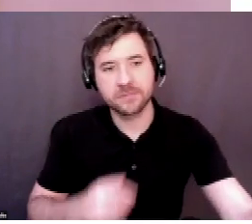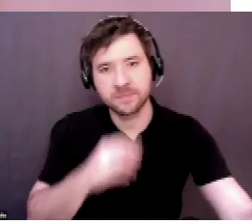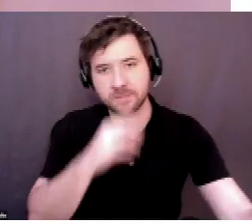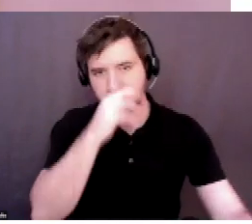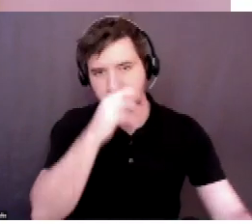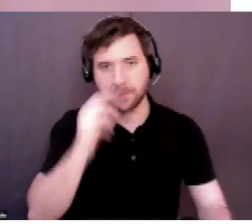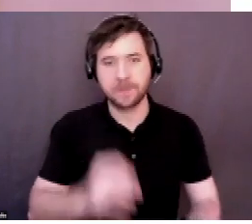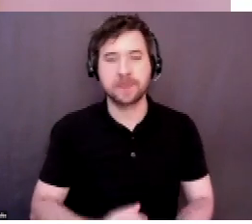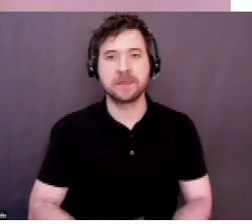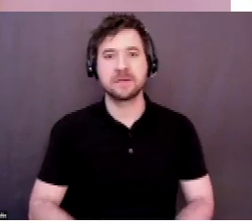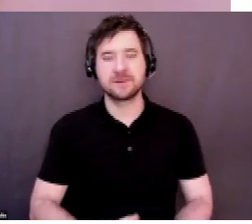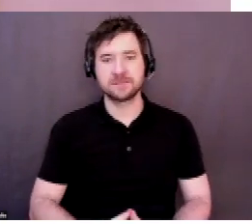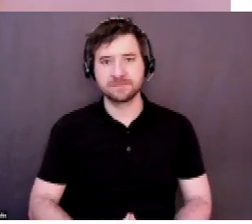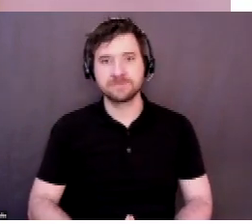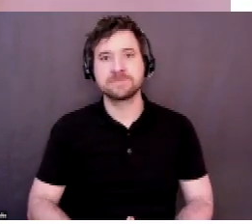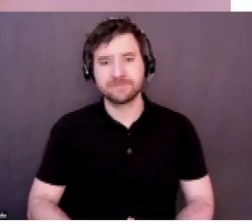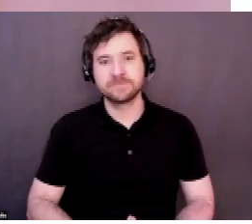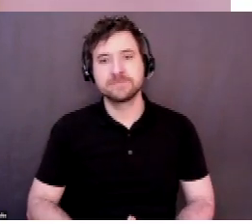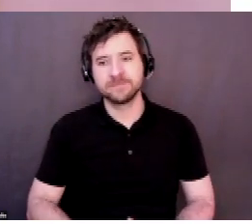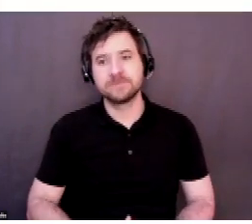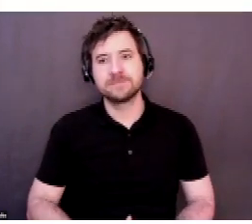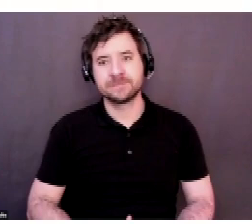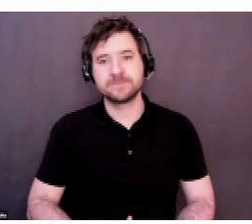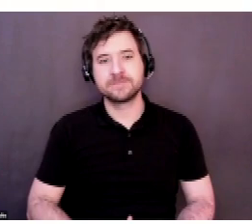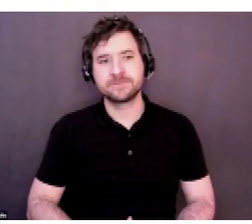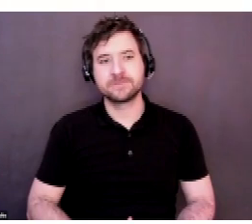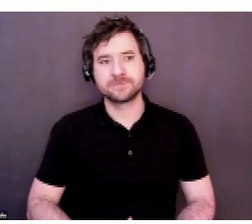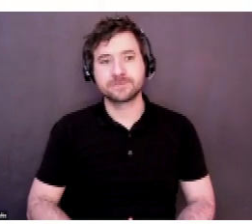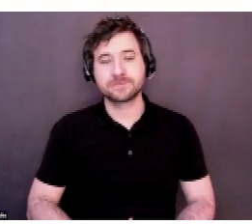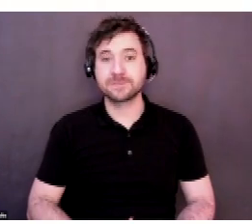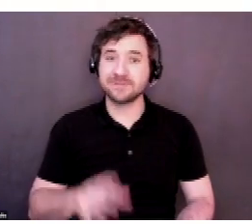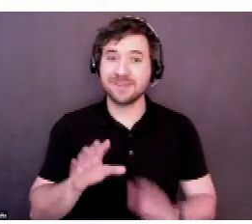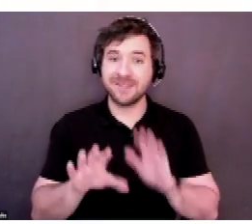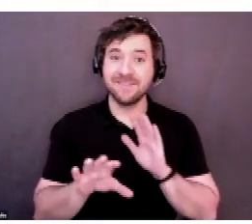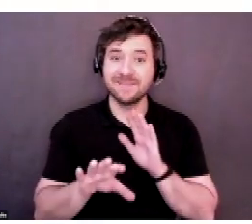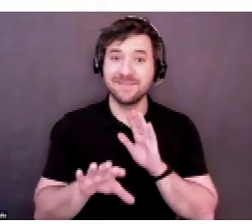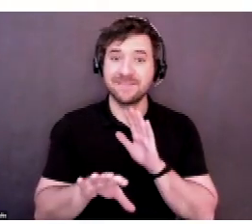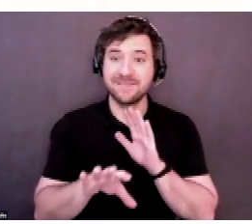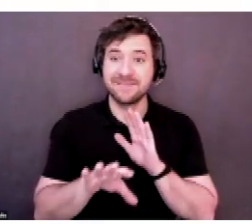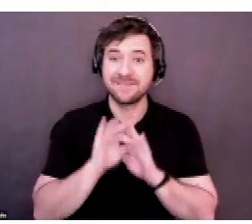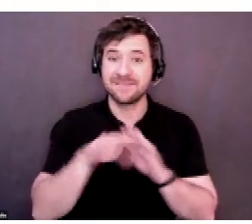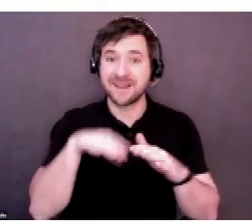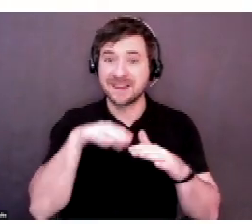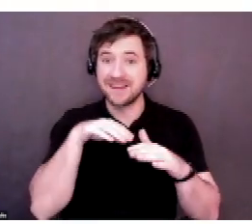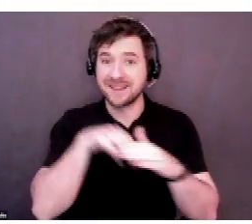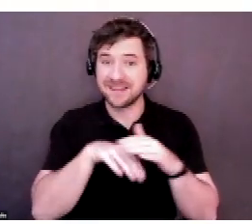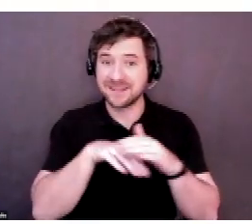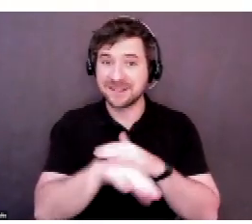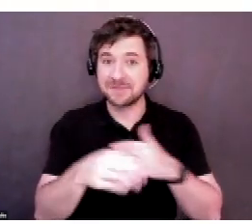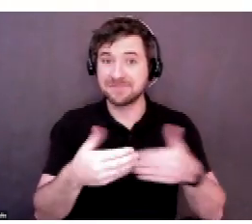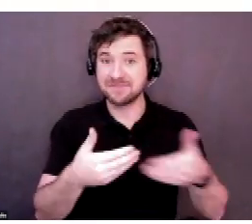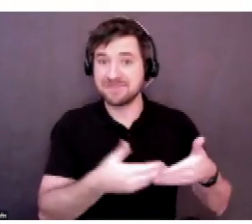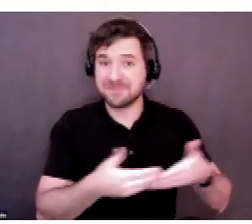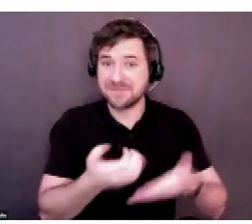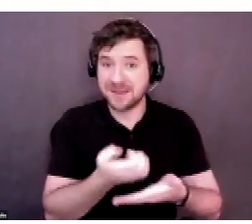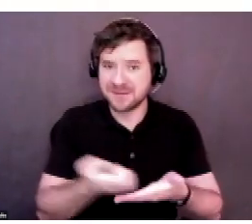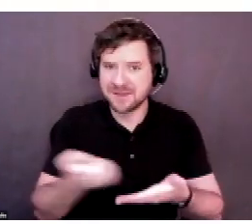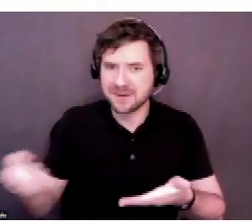Finding accessible baby equipment. What am I going to do? How am